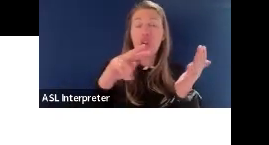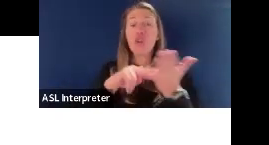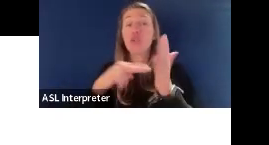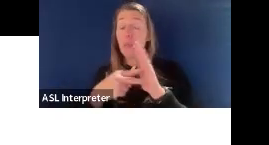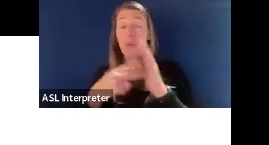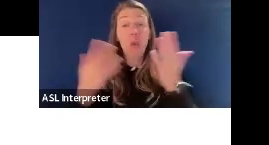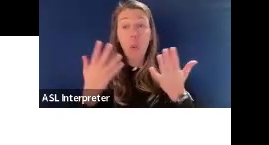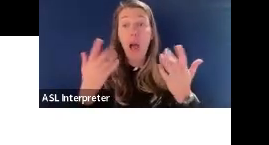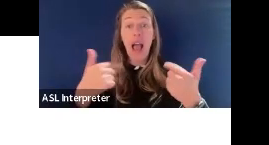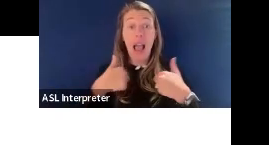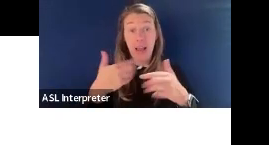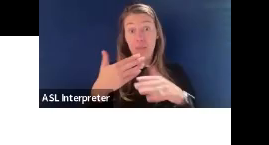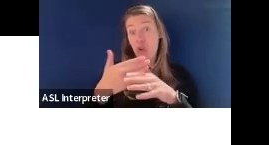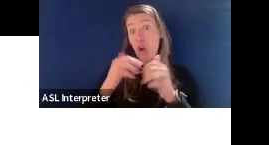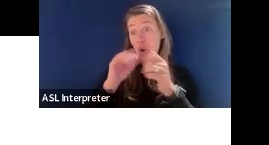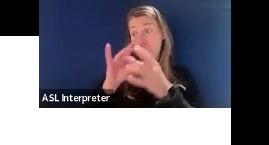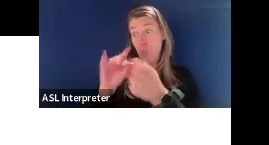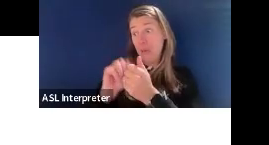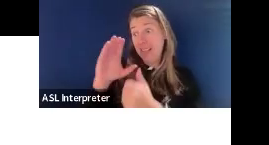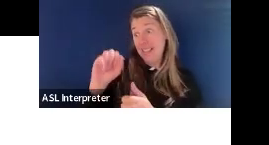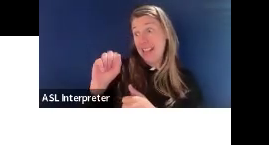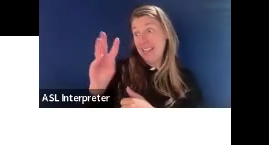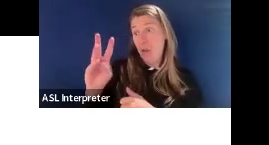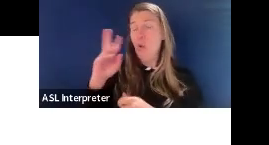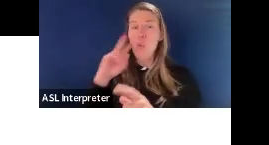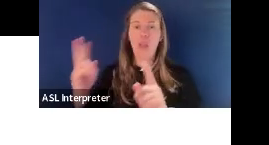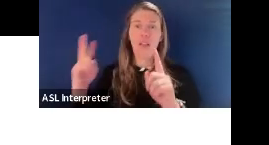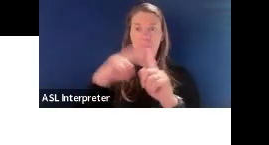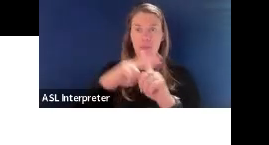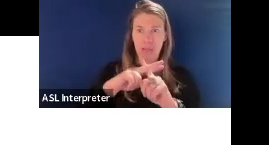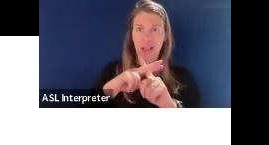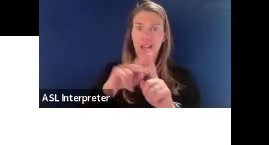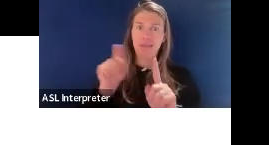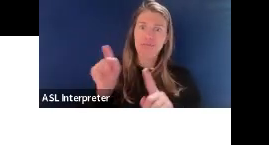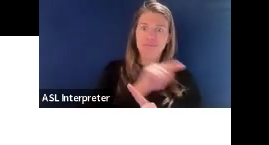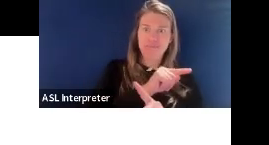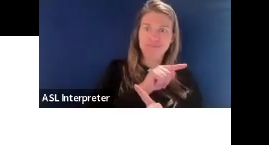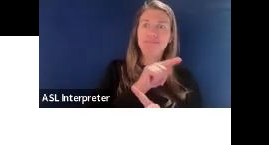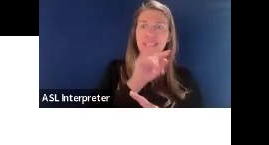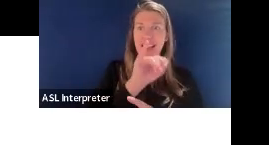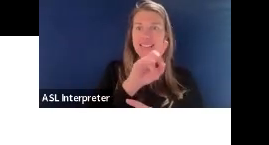which would mean that what I am sharing about the CSW will eventually relate to the IDD waiver.